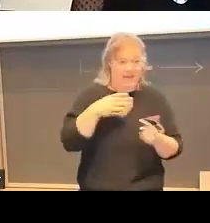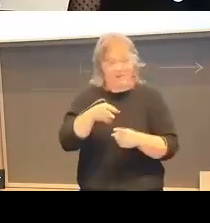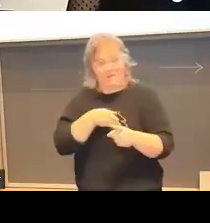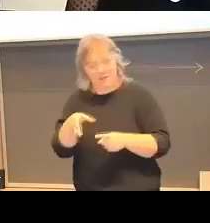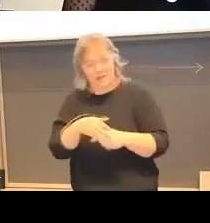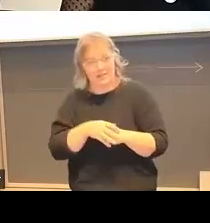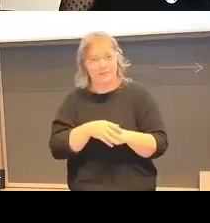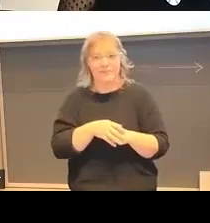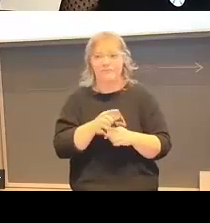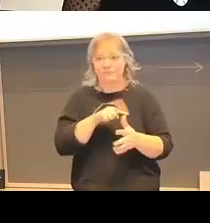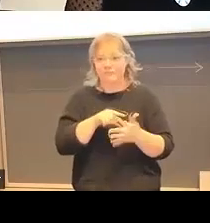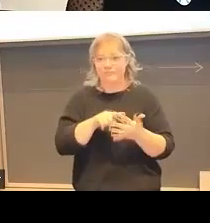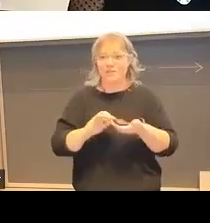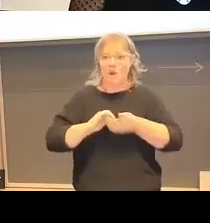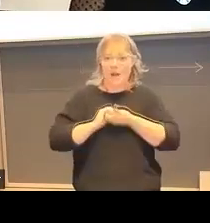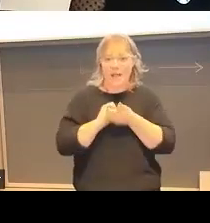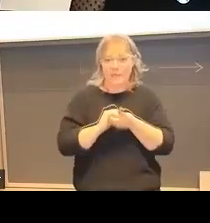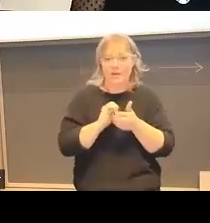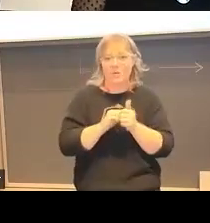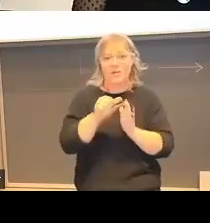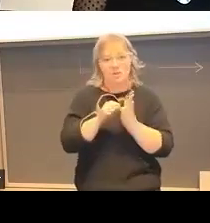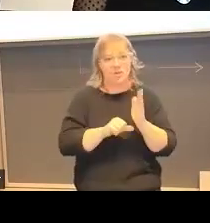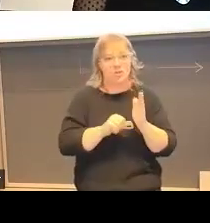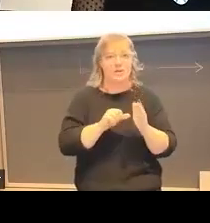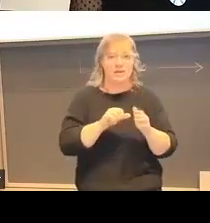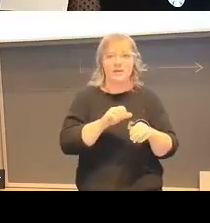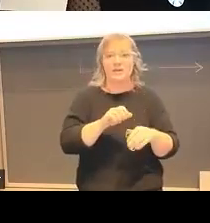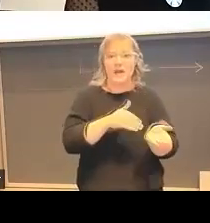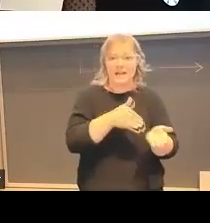these are conducted collaboratively with surgery attendings and residents who can speak to the